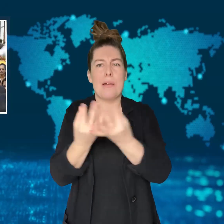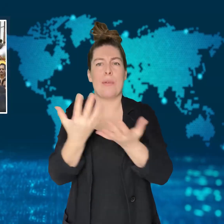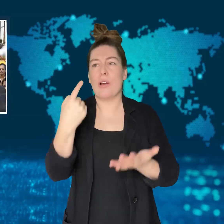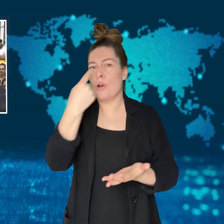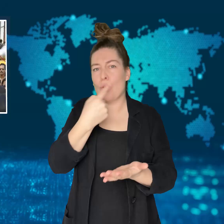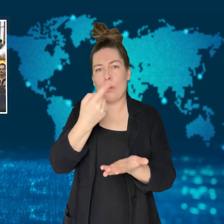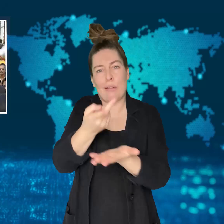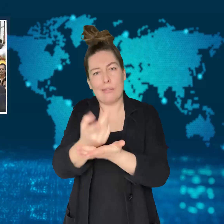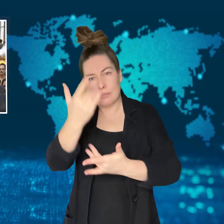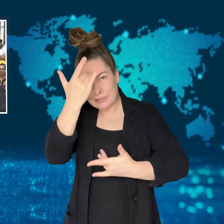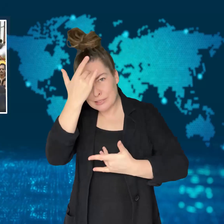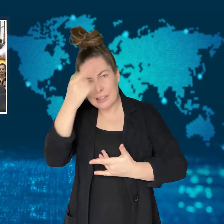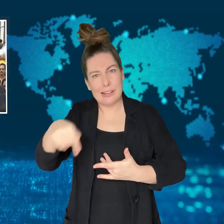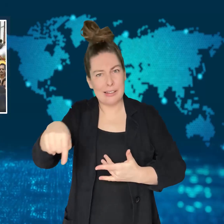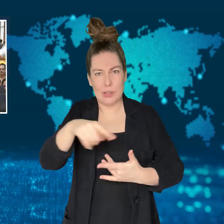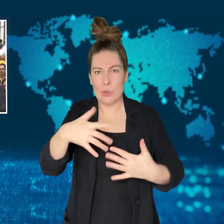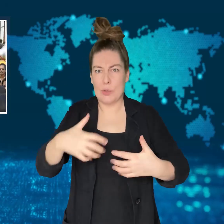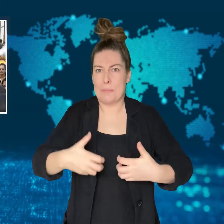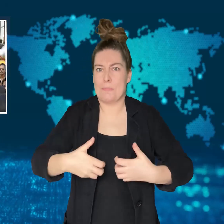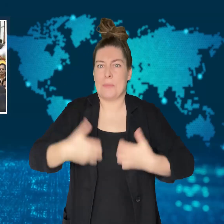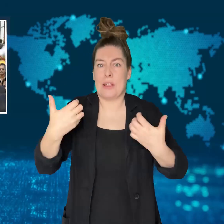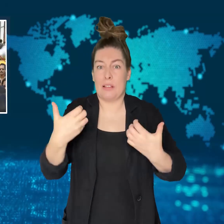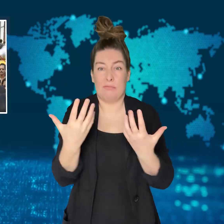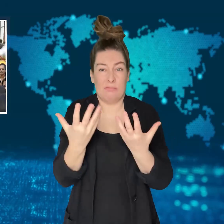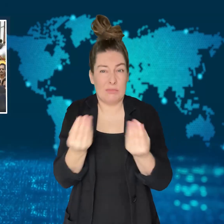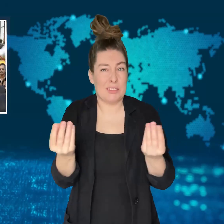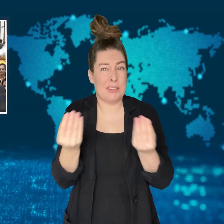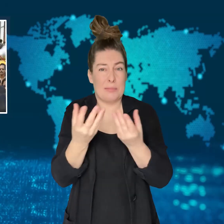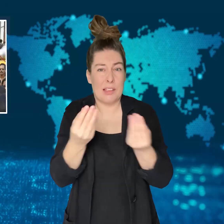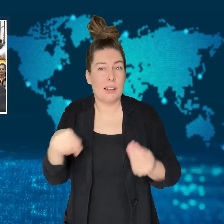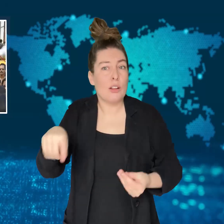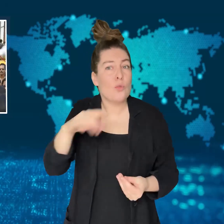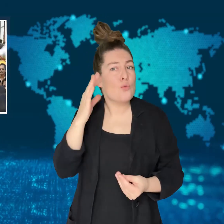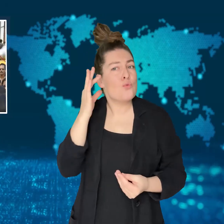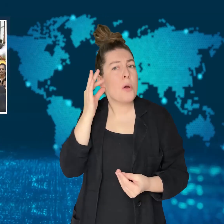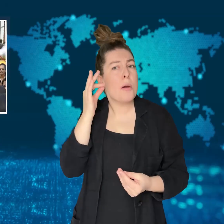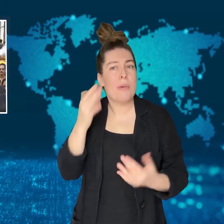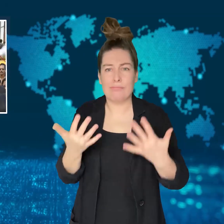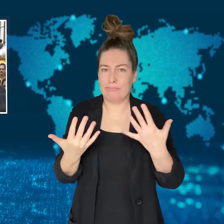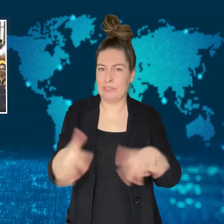and their relatives.